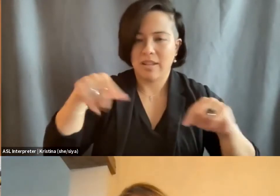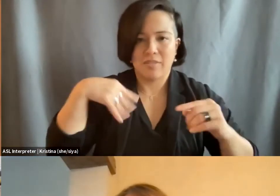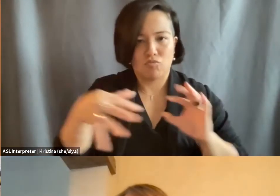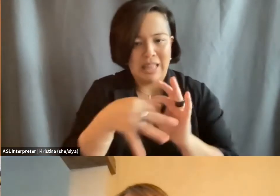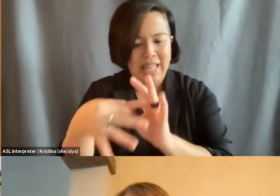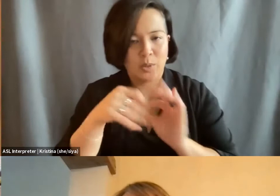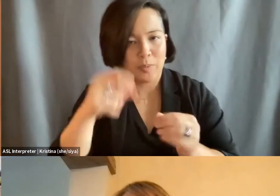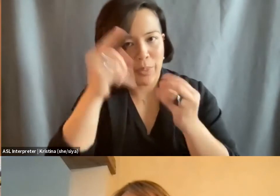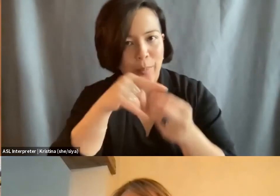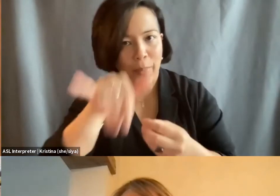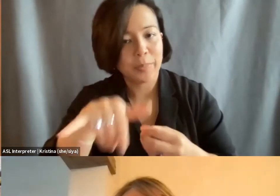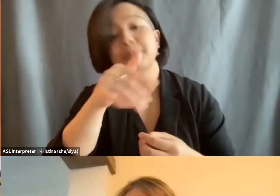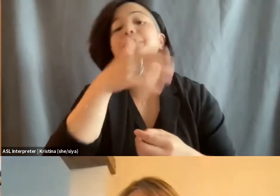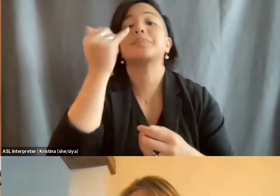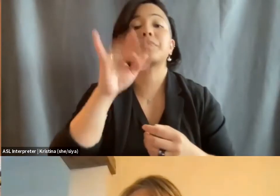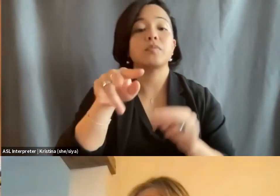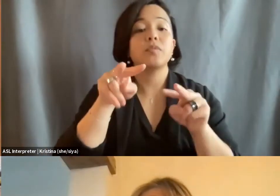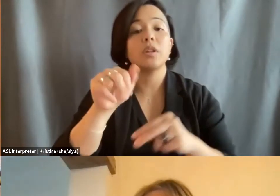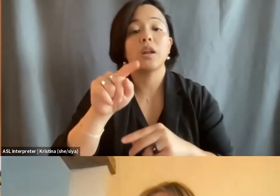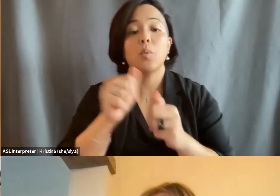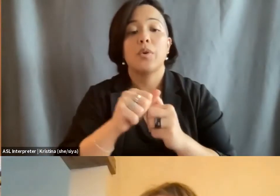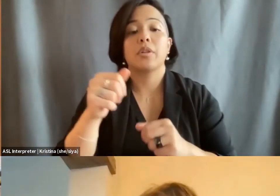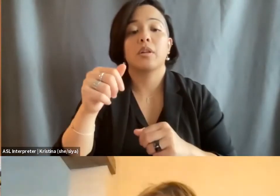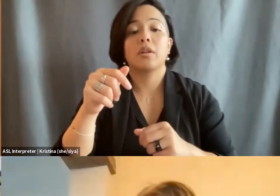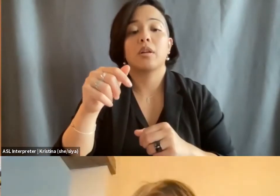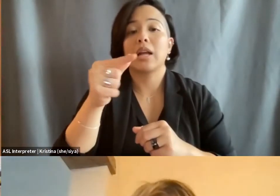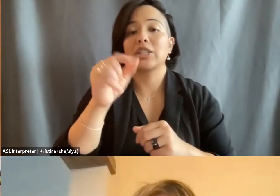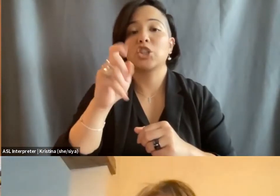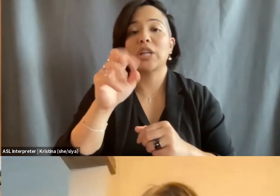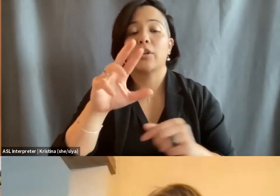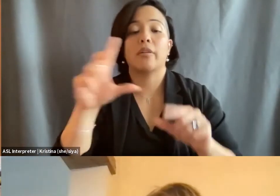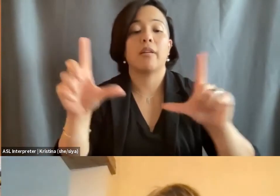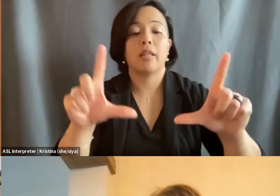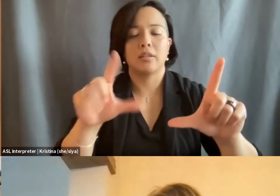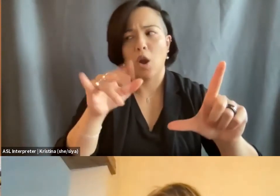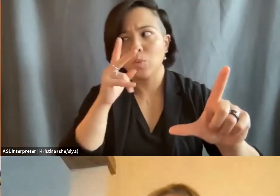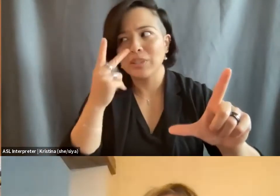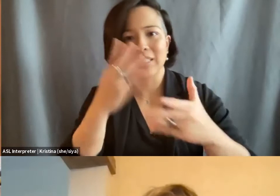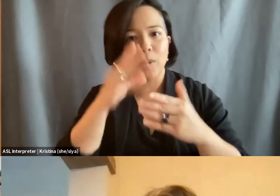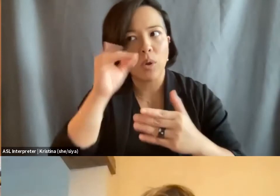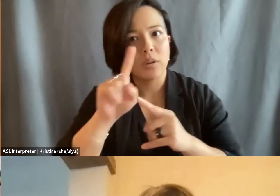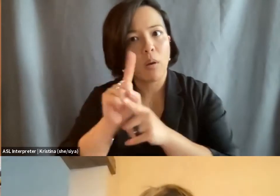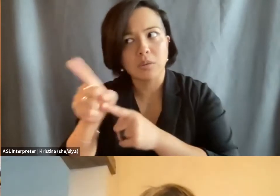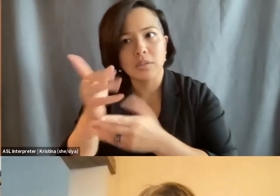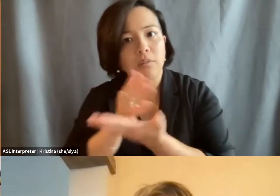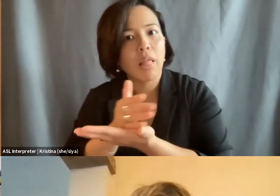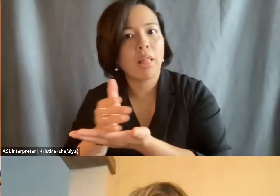Because obviously, if we look at with a gender lens, they're going to be very marginalized boys, as well in certain contexts that need certain interventions too.